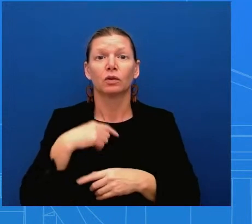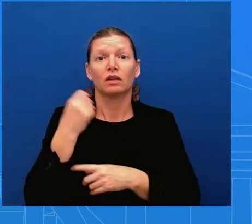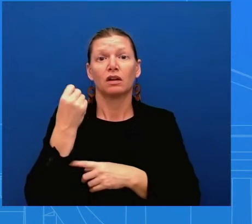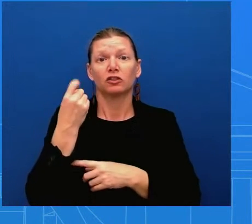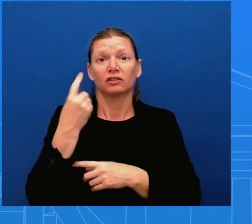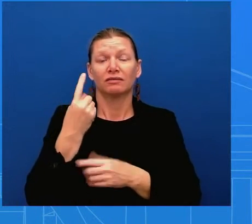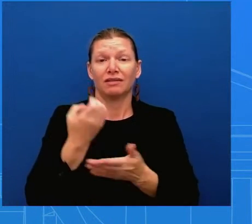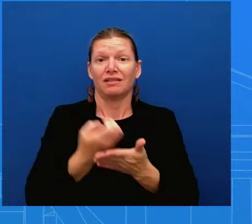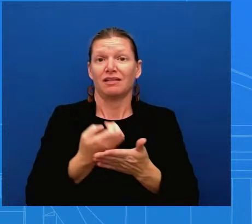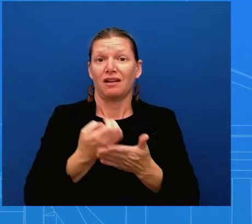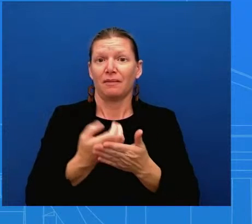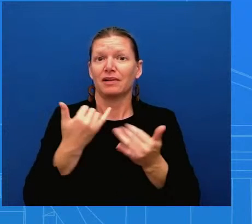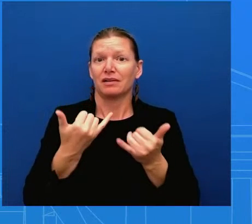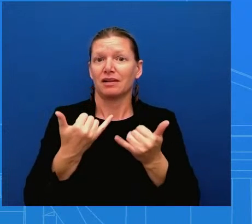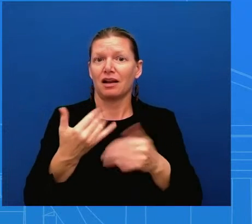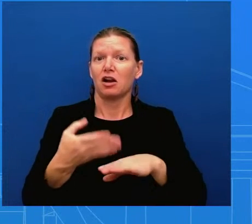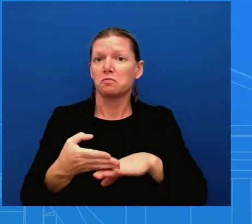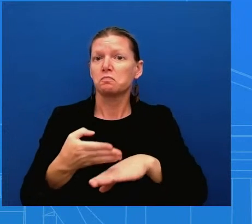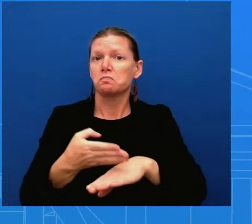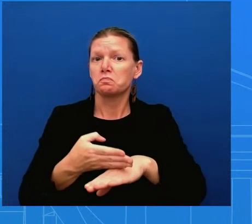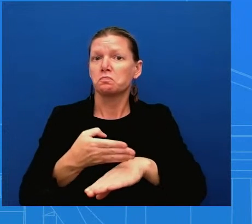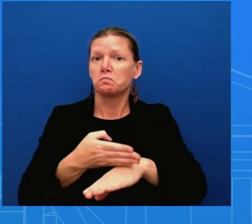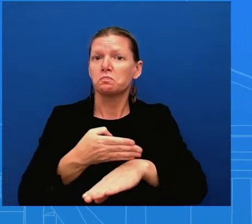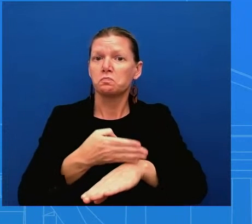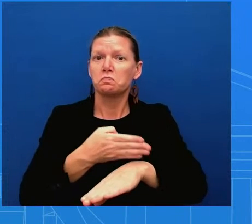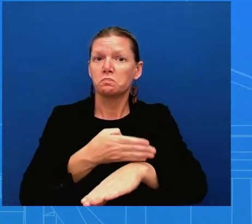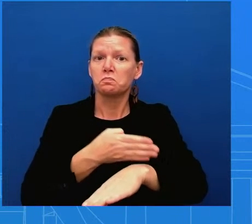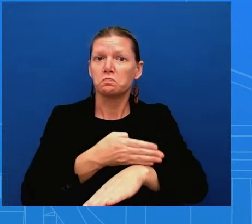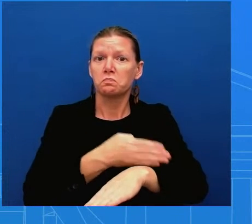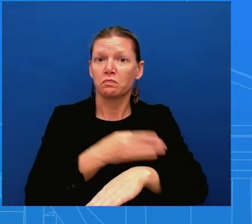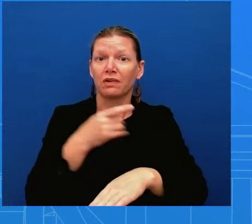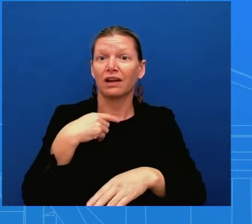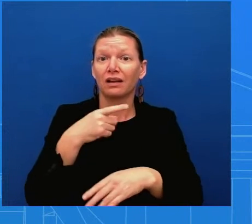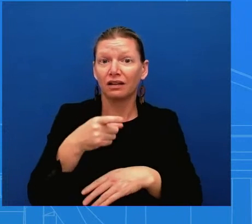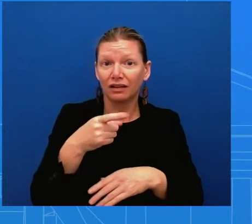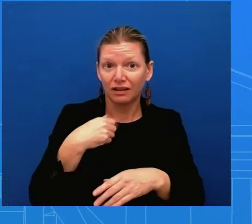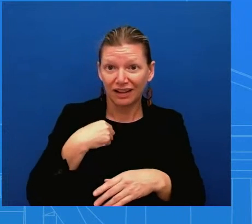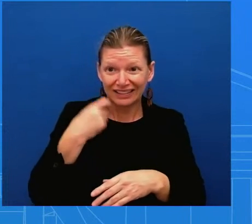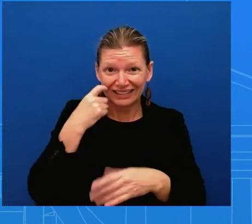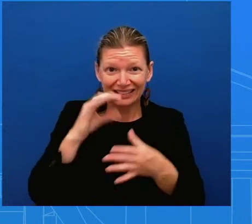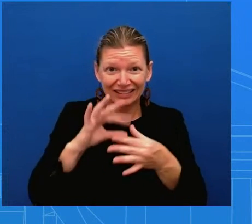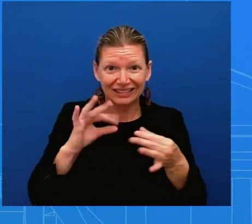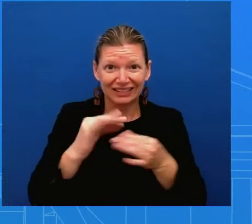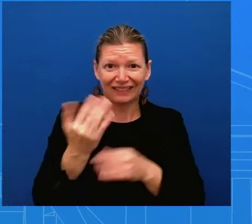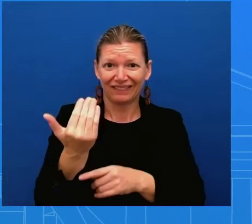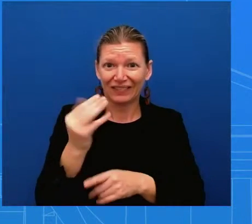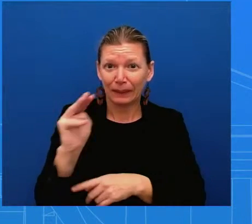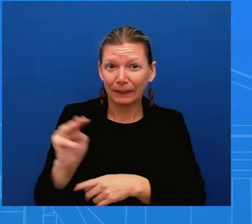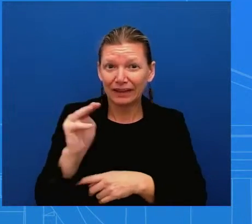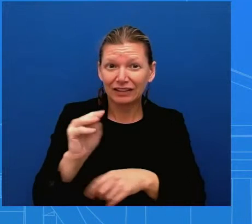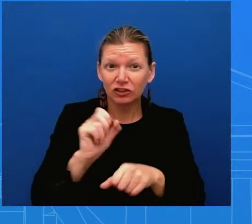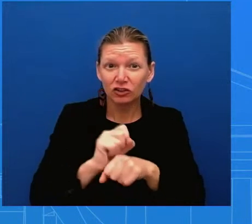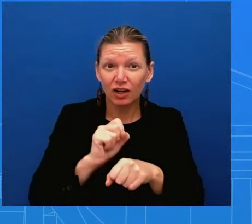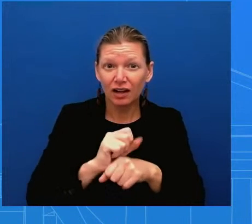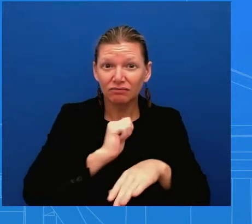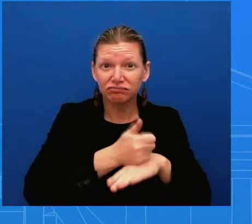about the 15 million j- -- million jobs created and what we've been able to do to turn around the economy -- we understand that prices are too high,